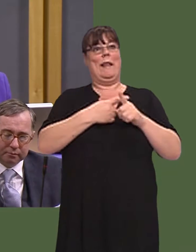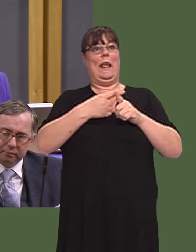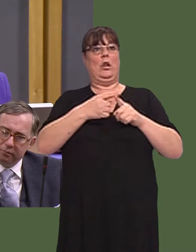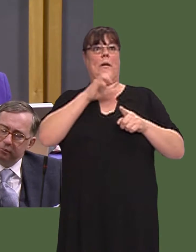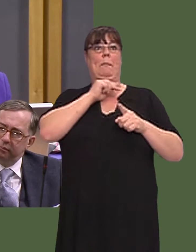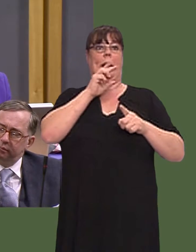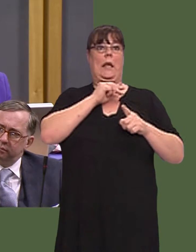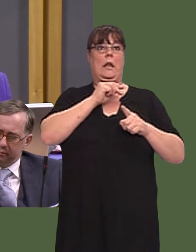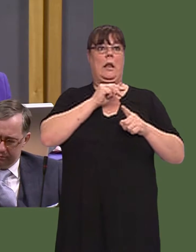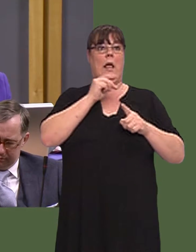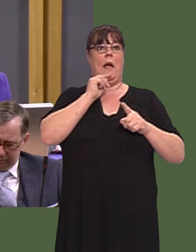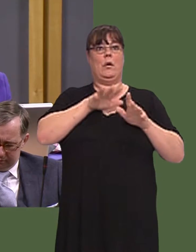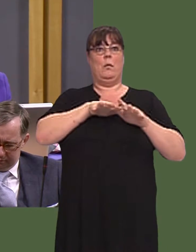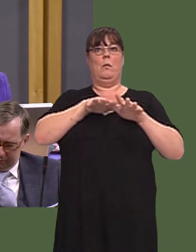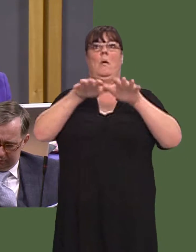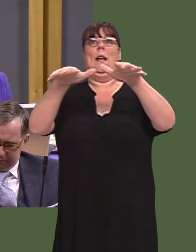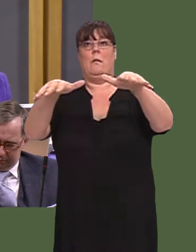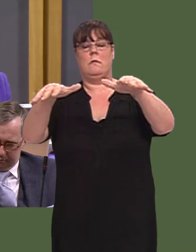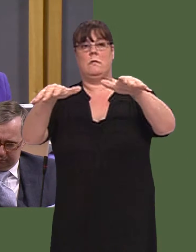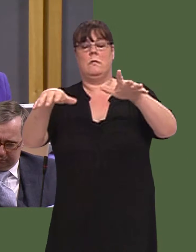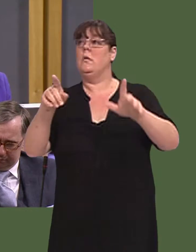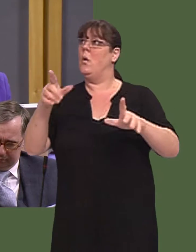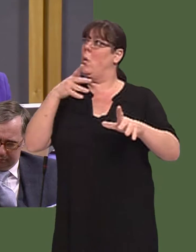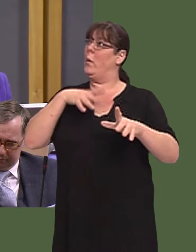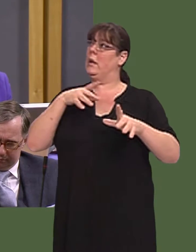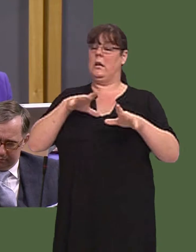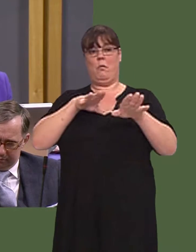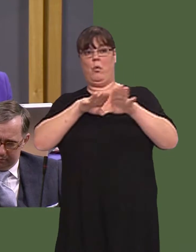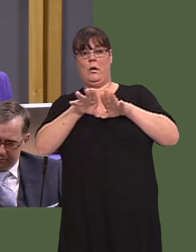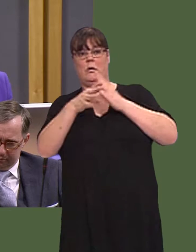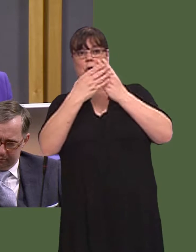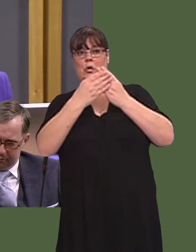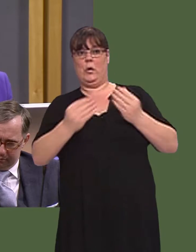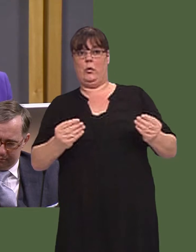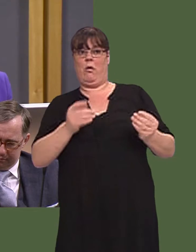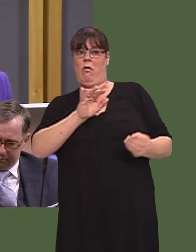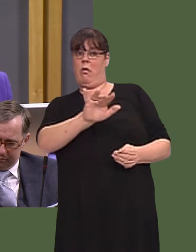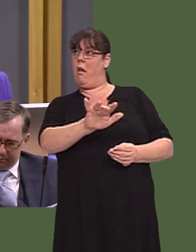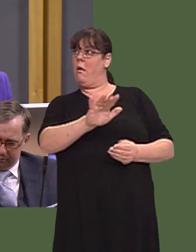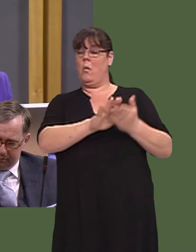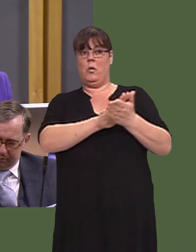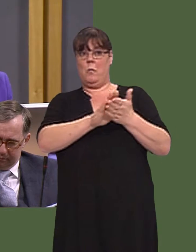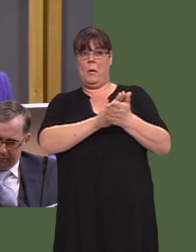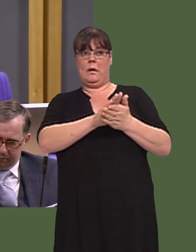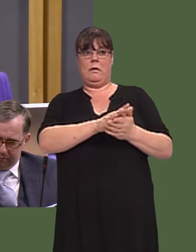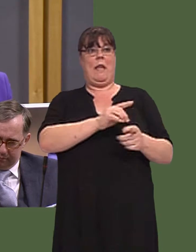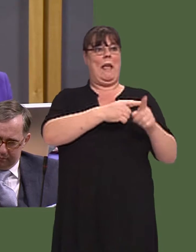are being taken out of the school in Llangennech. What we need to do is have a practical solution on the ground that satisfies both parties.